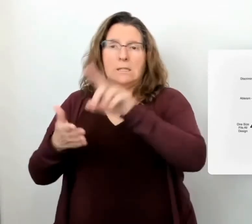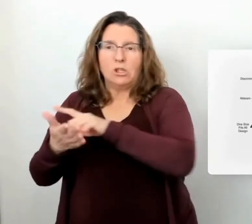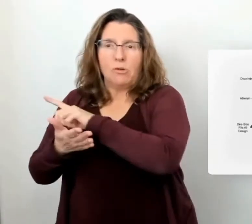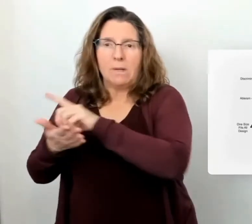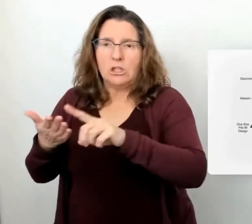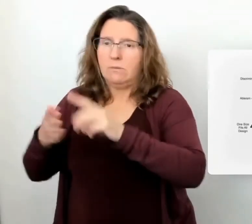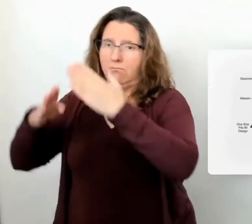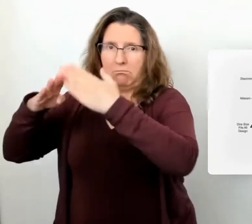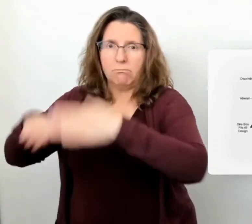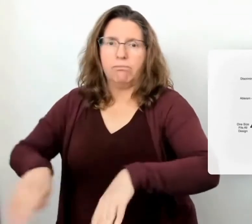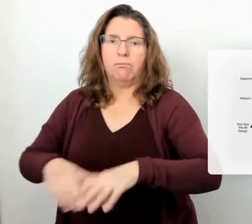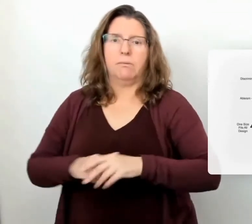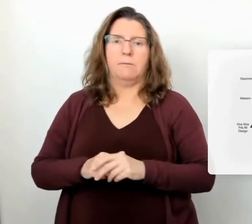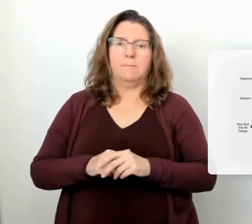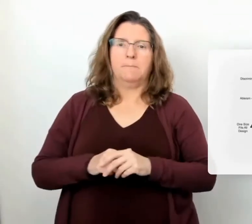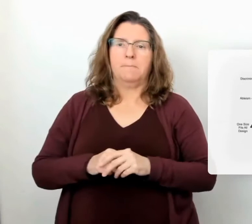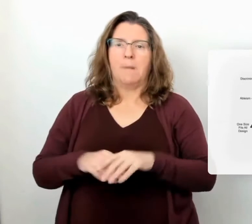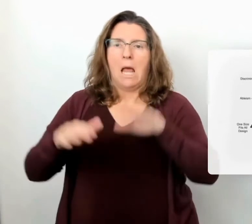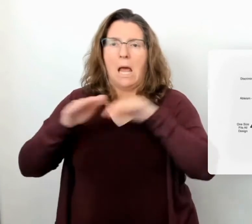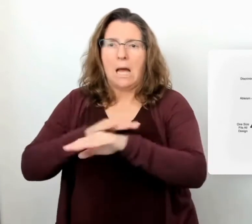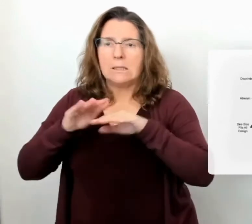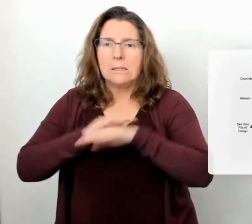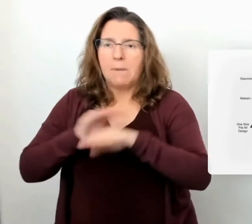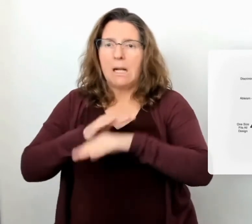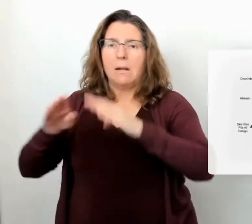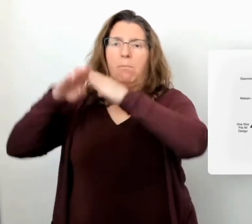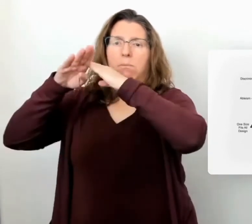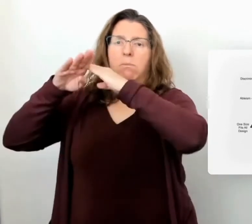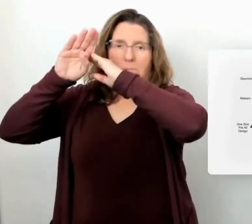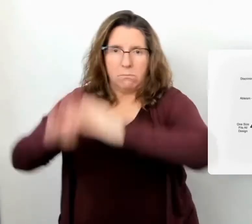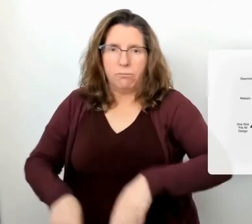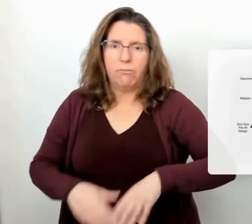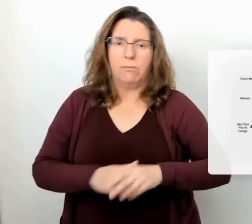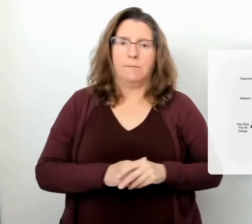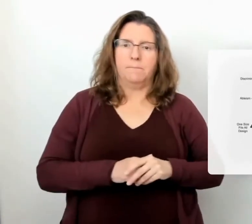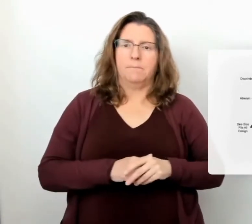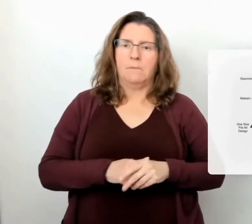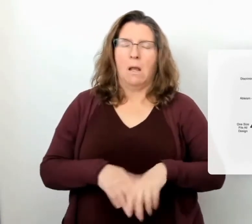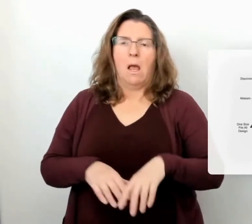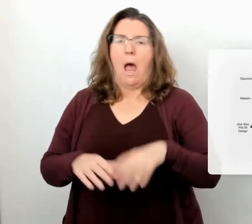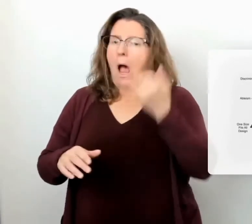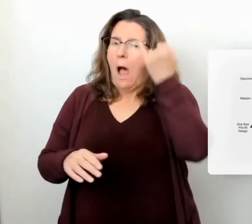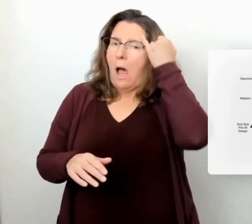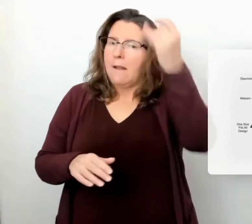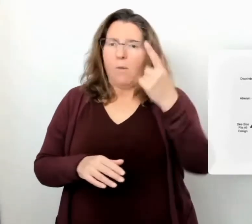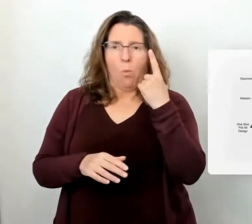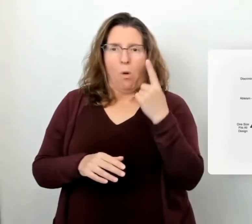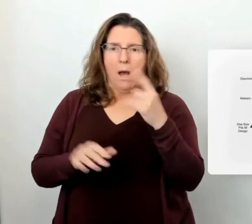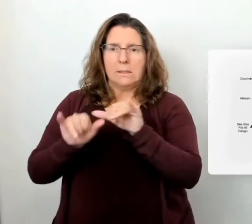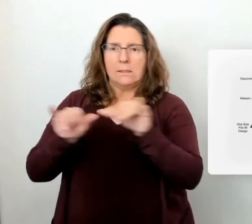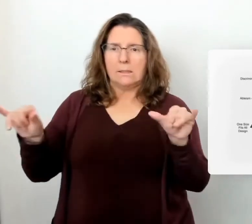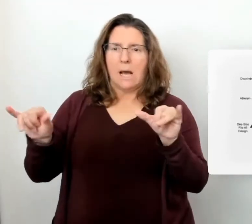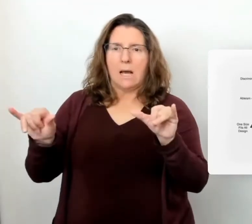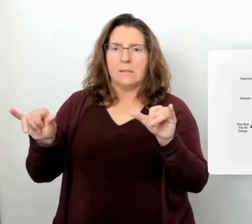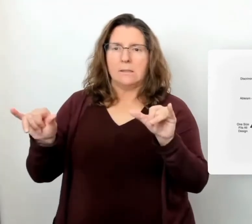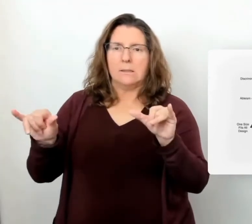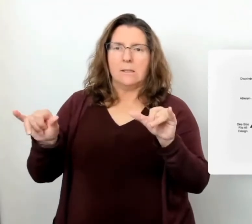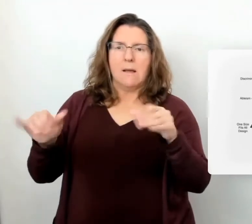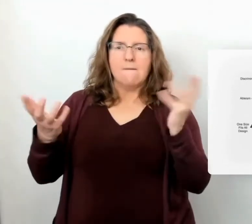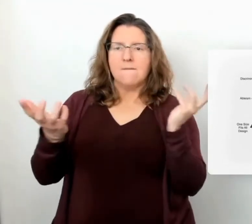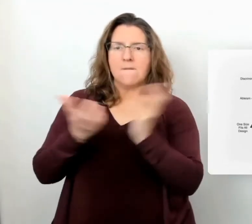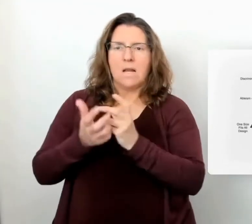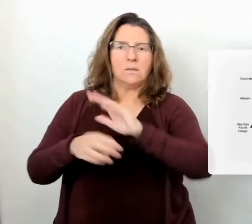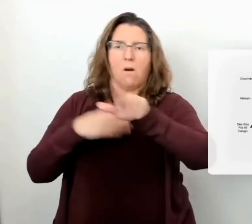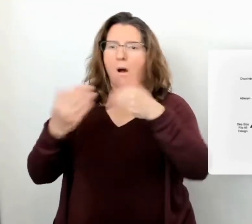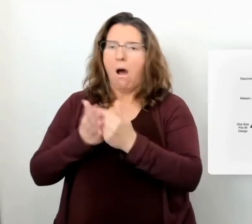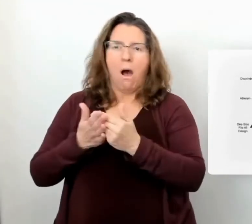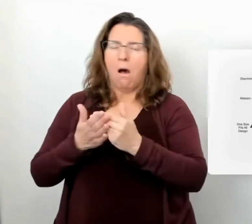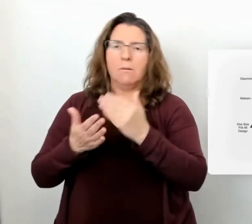Examples of common barriers are: discrimination, lack of accessibility, the notion one size fits all,